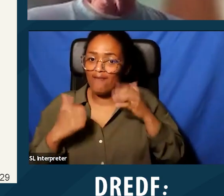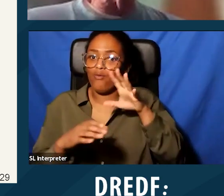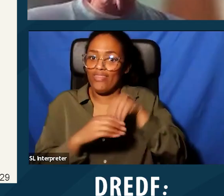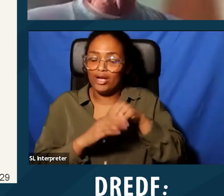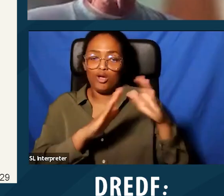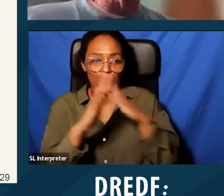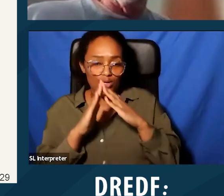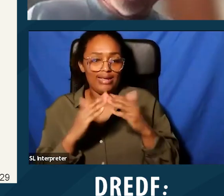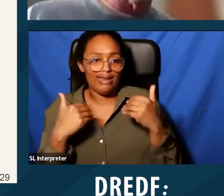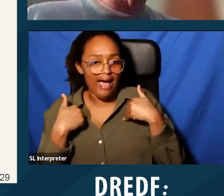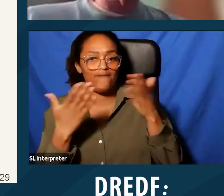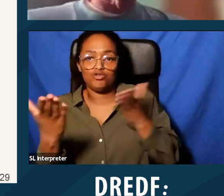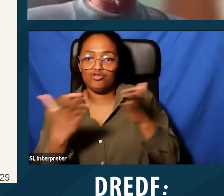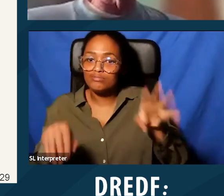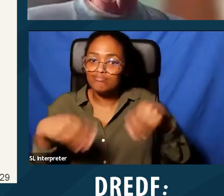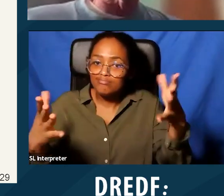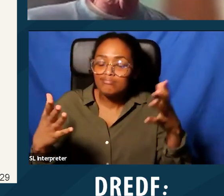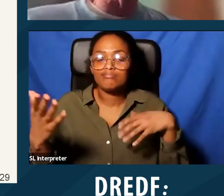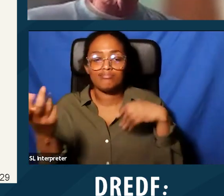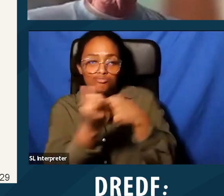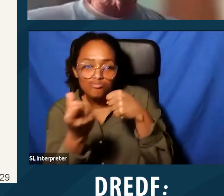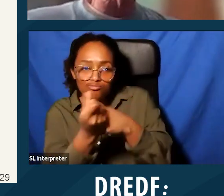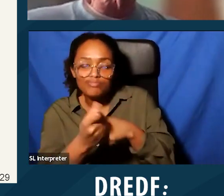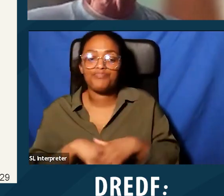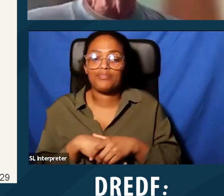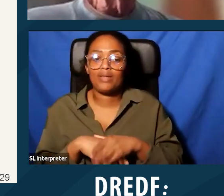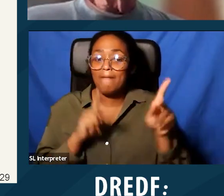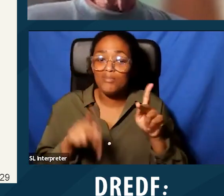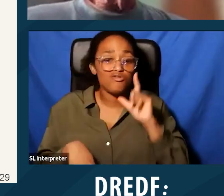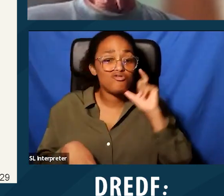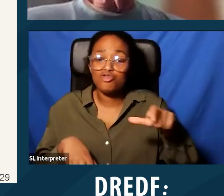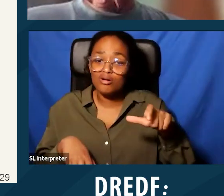community. People should not be forced into institutions when they can and want to live in